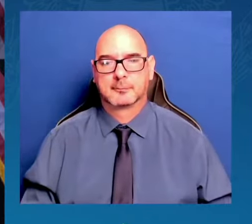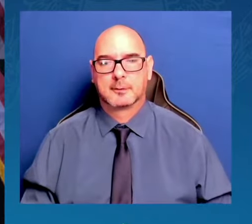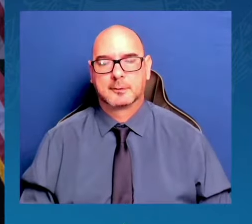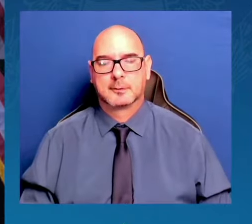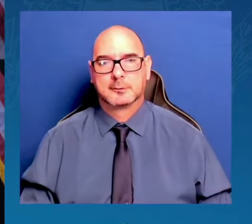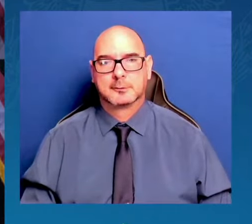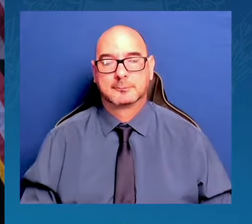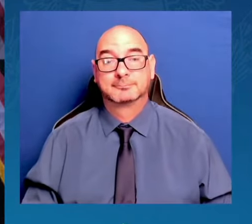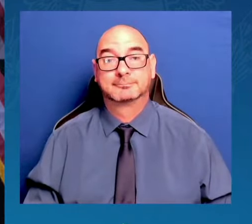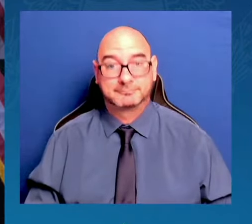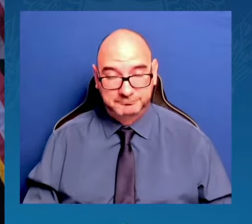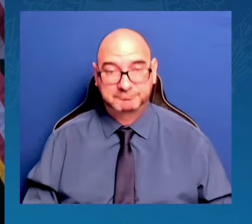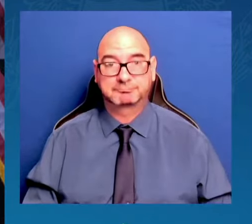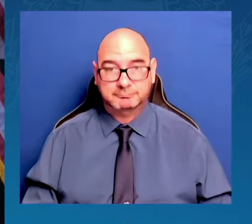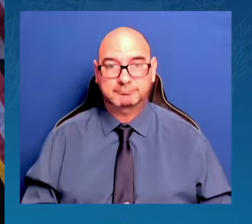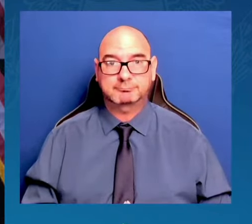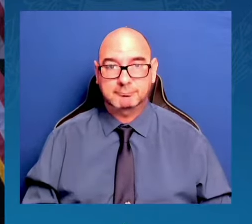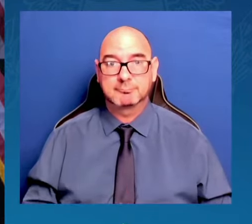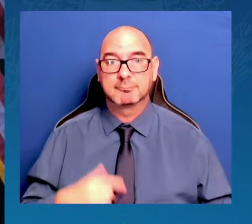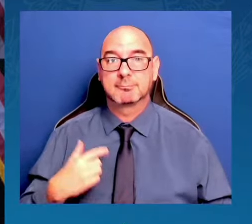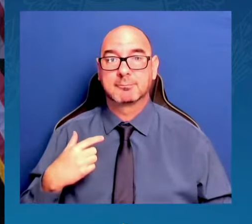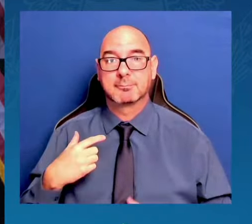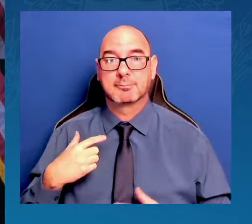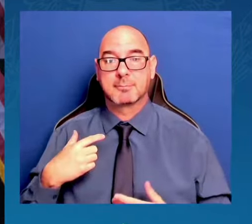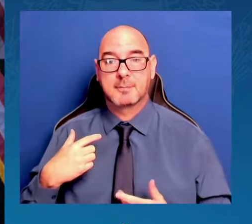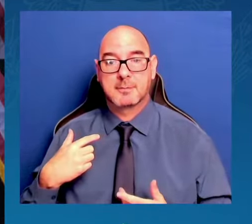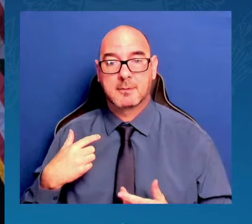Dr. Sujatha Prabhakaran. My pronouns are she/her.